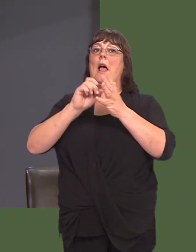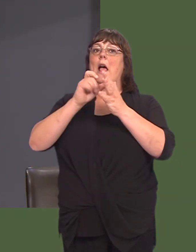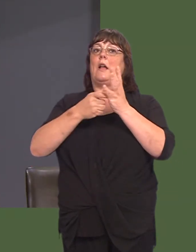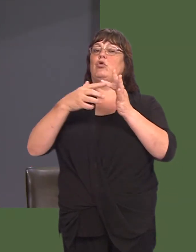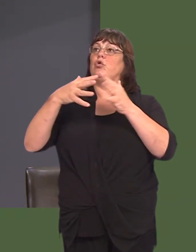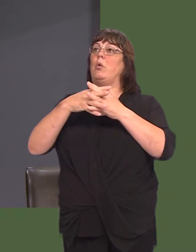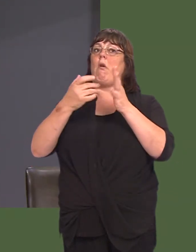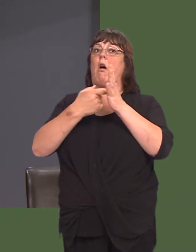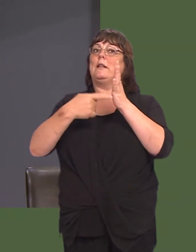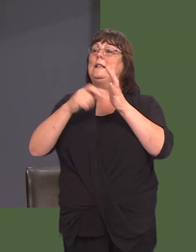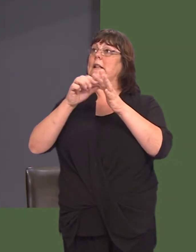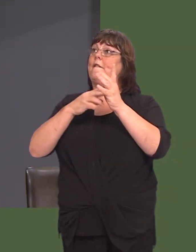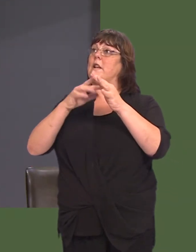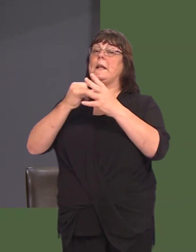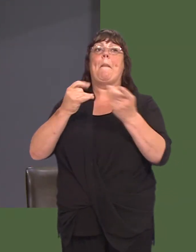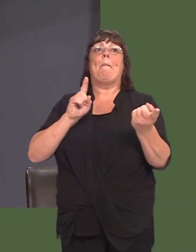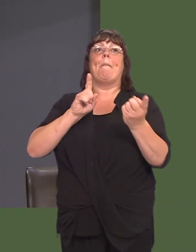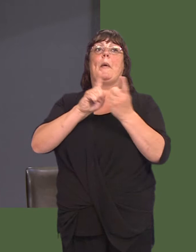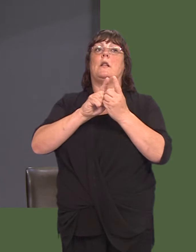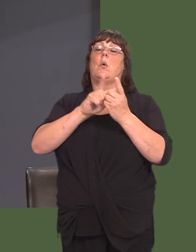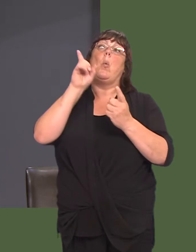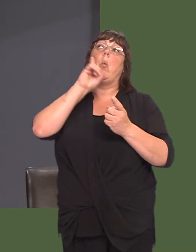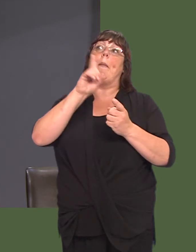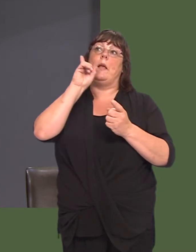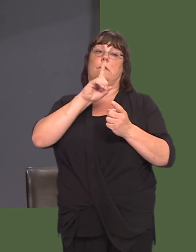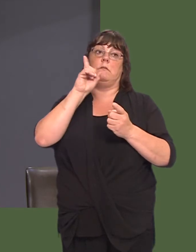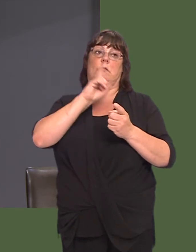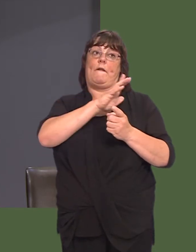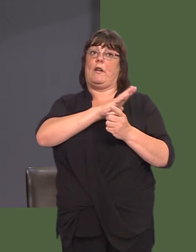Davies, met a group of women veterans, all of whom have suffered injuries on service